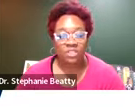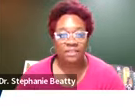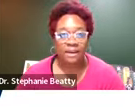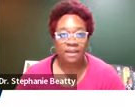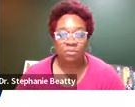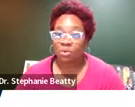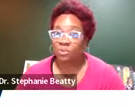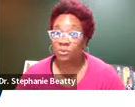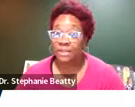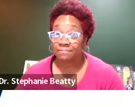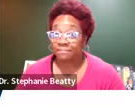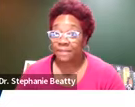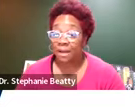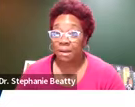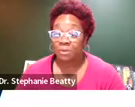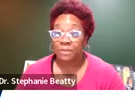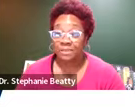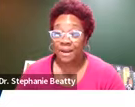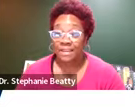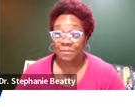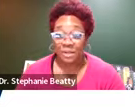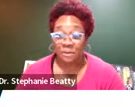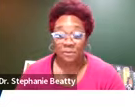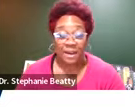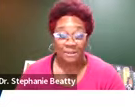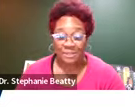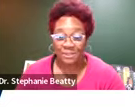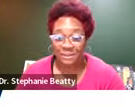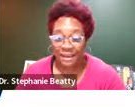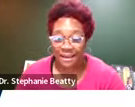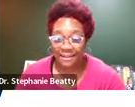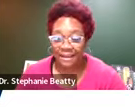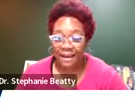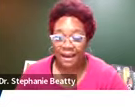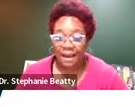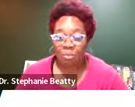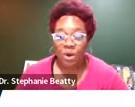Of course, yelling won't do it. You'd be surprised how many people actually do that.